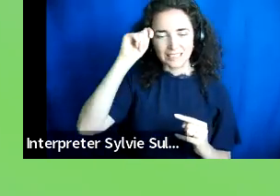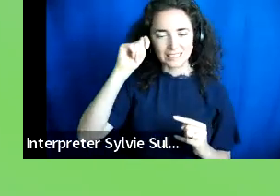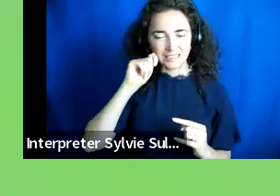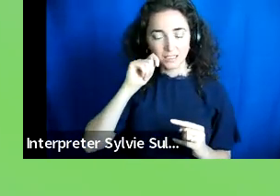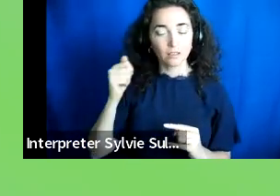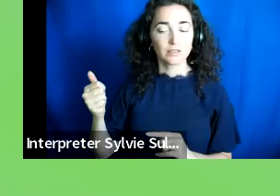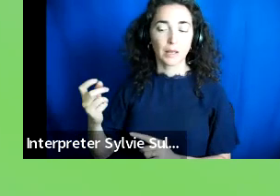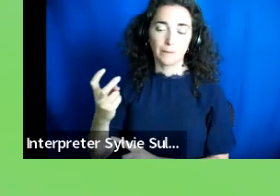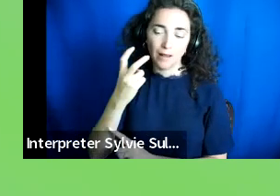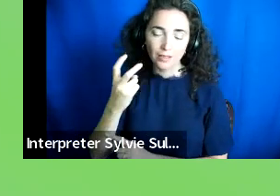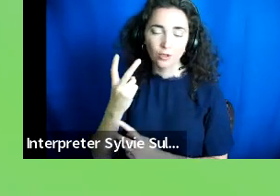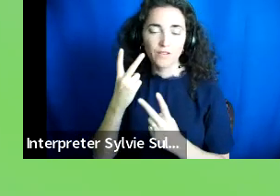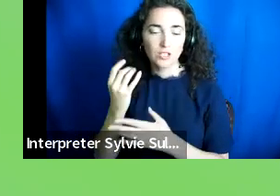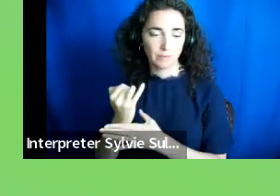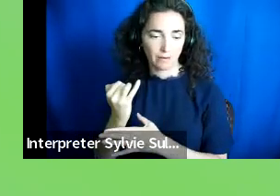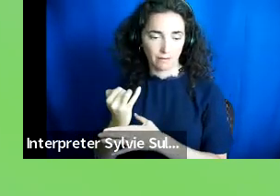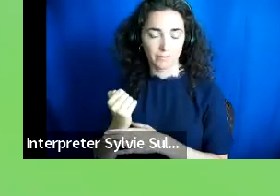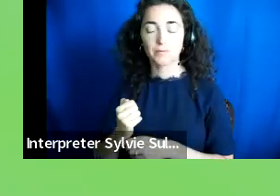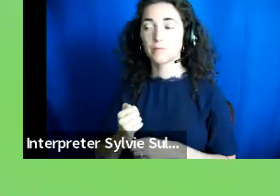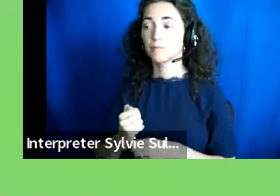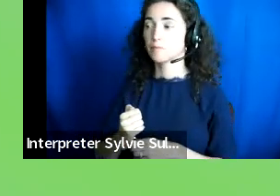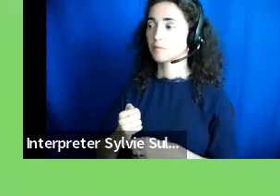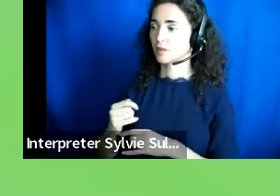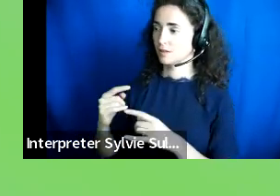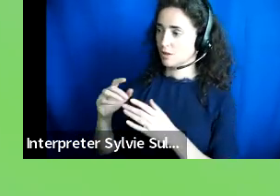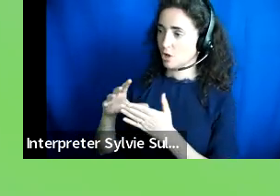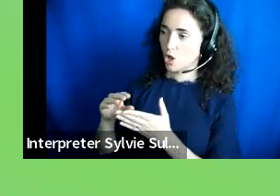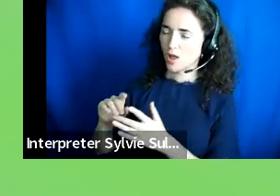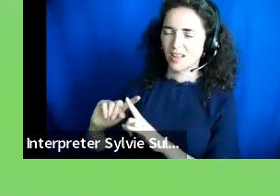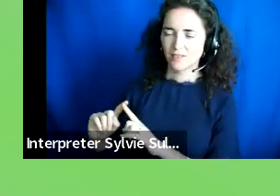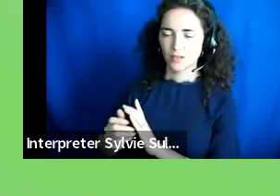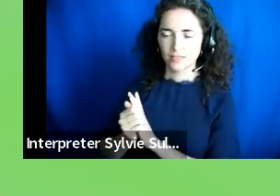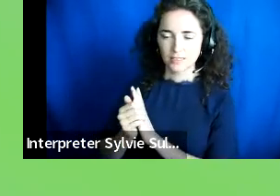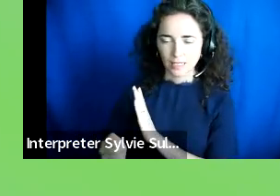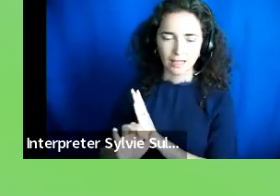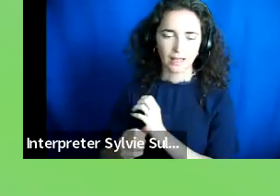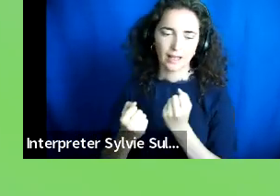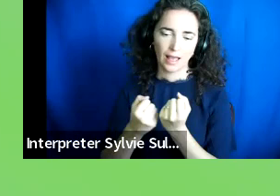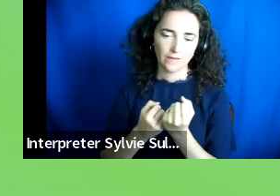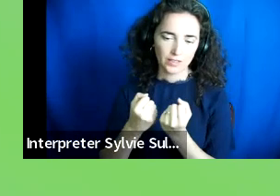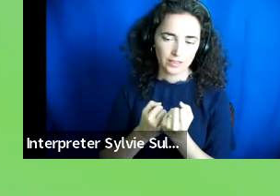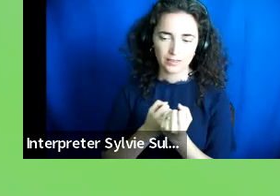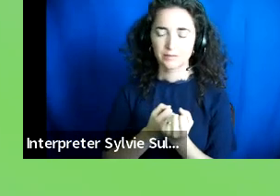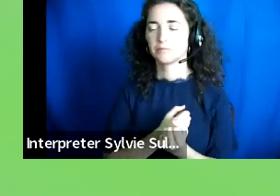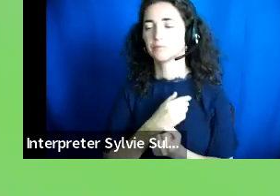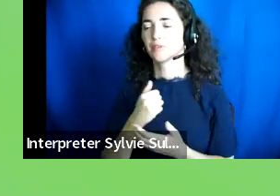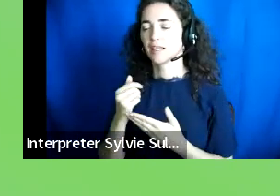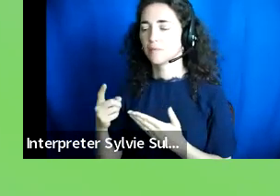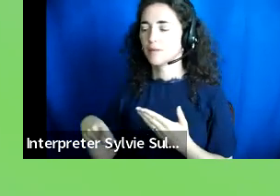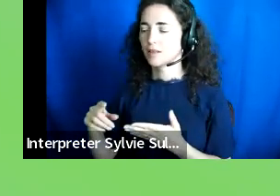impaired. It helped them to learn some skills, stuff advocacy and help them to learn some transitional skills.